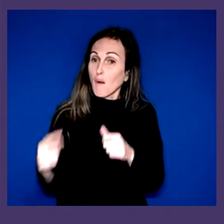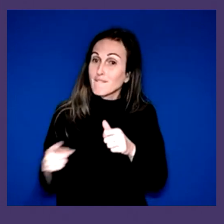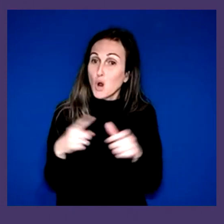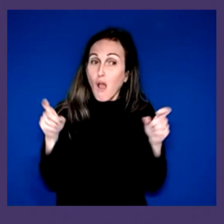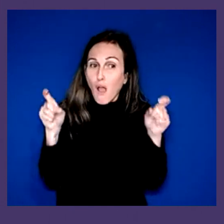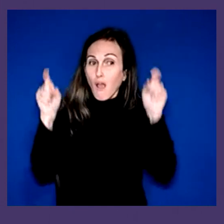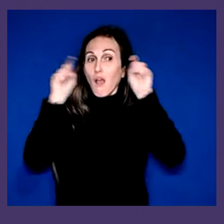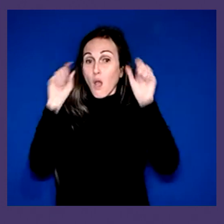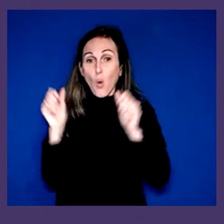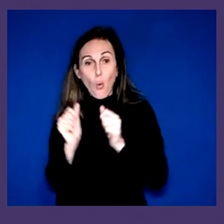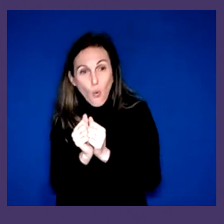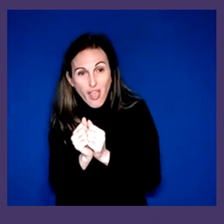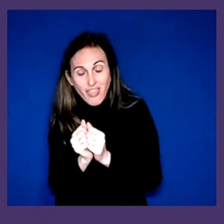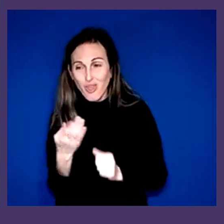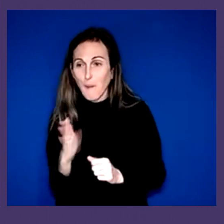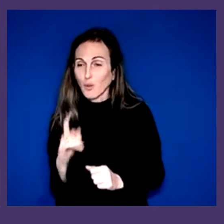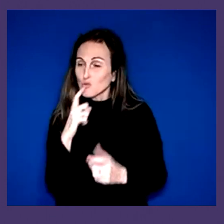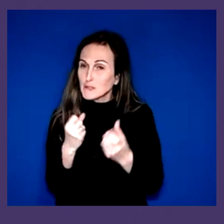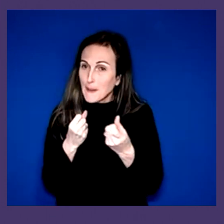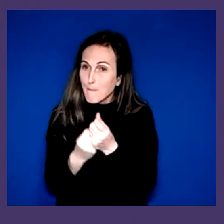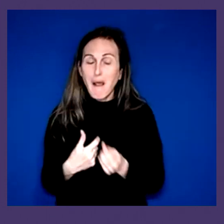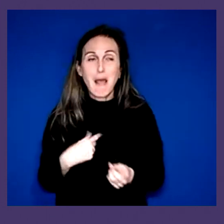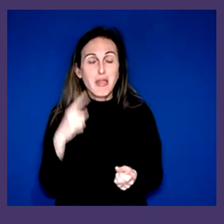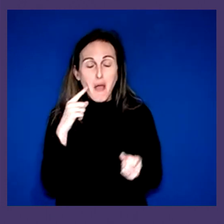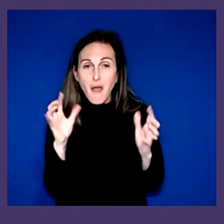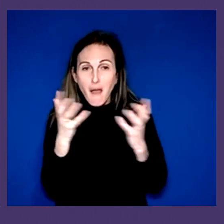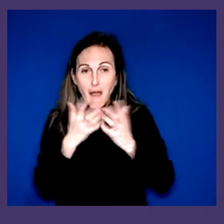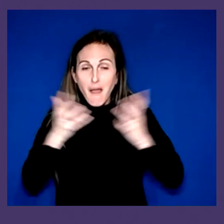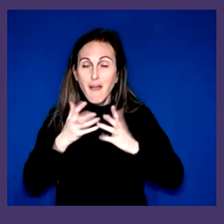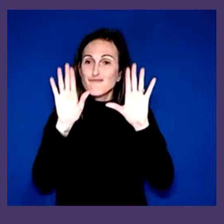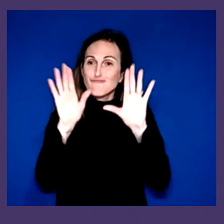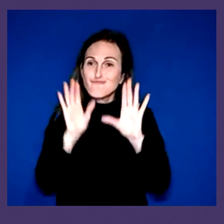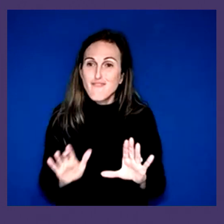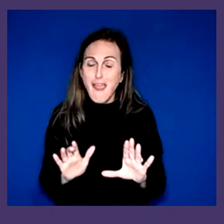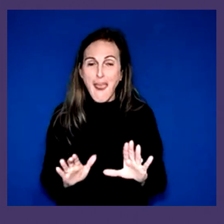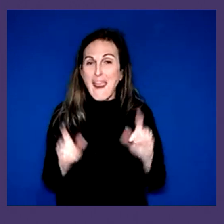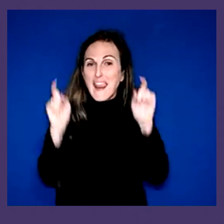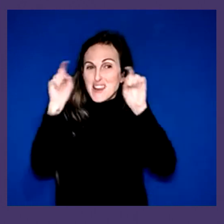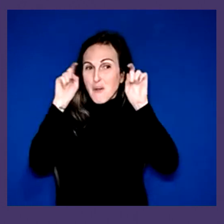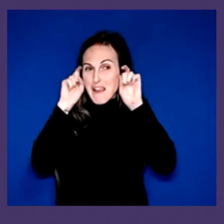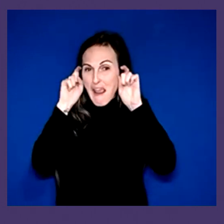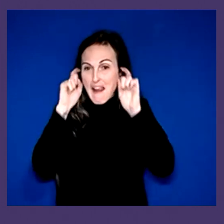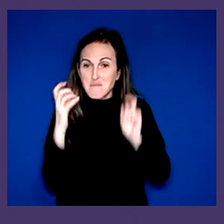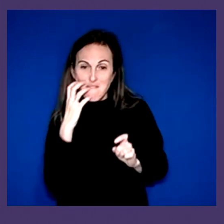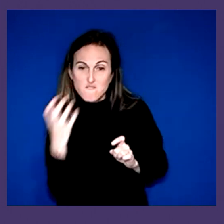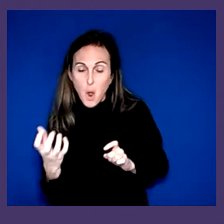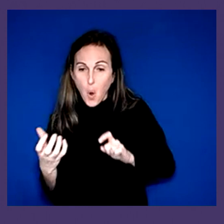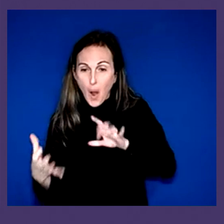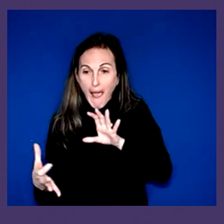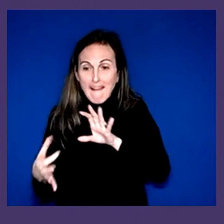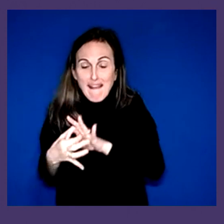I was like, "Oh my gosh, this is great! I can connect my phone to my hearing aids and listen to music and take phone calls and stuff."